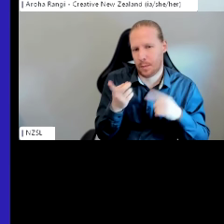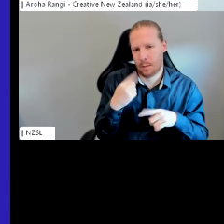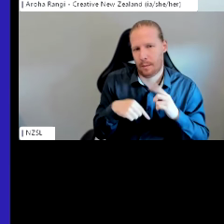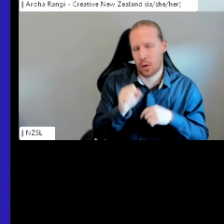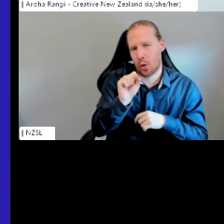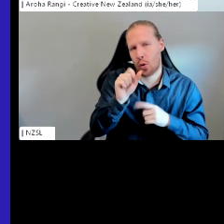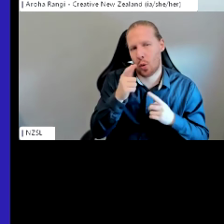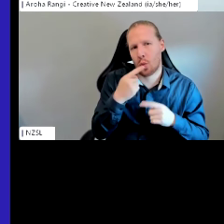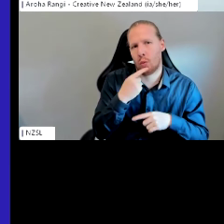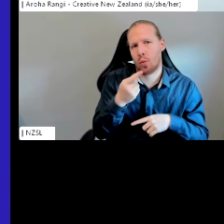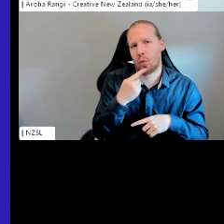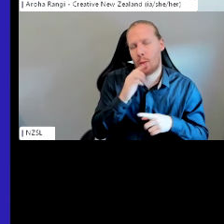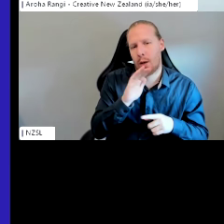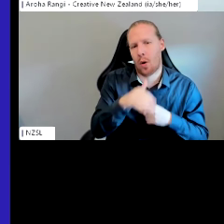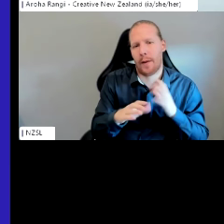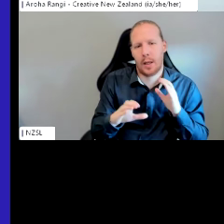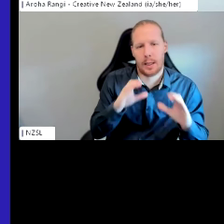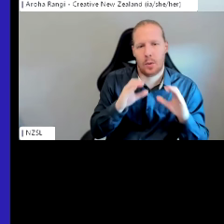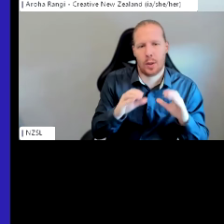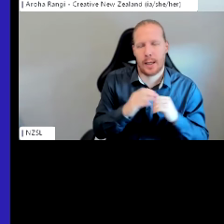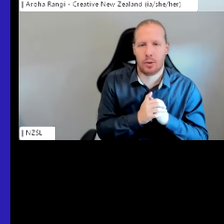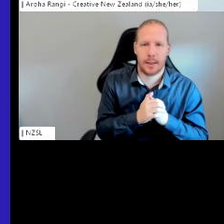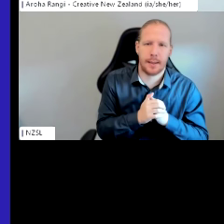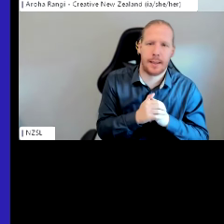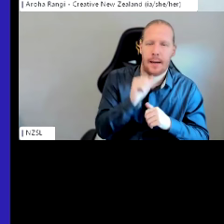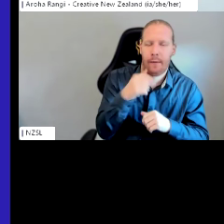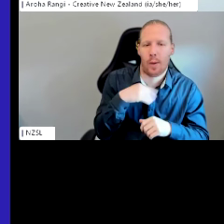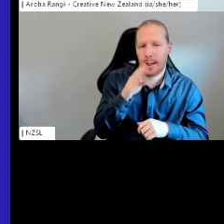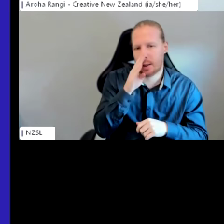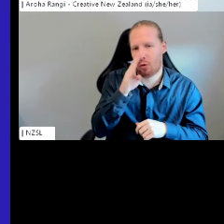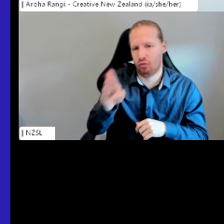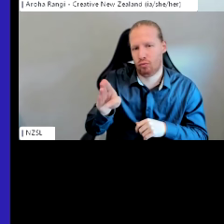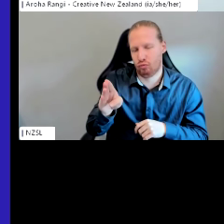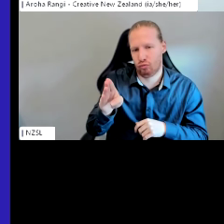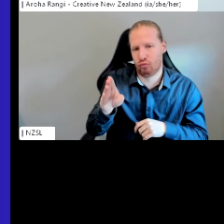ticket holder coms, eg direct marketing to past or present ticket holders through platforms like